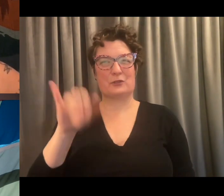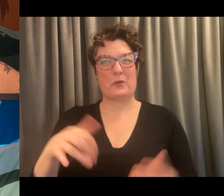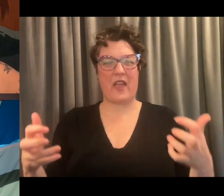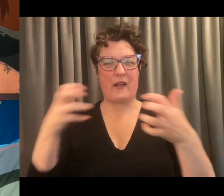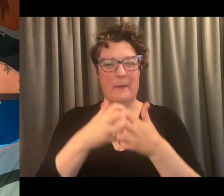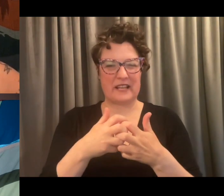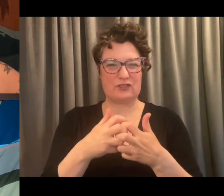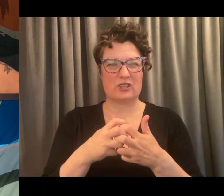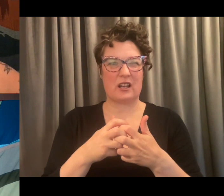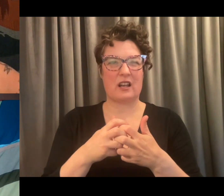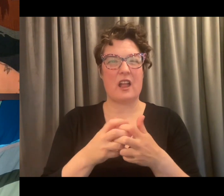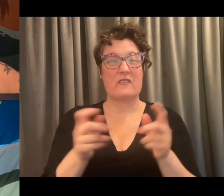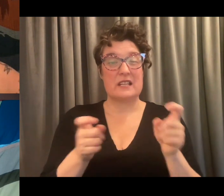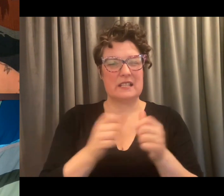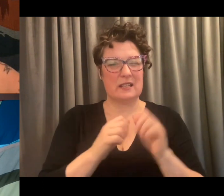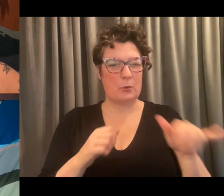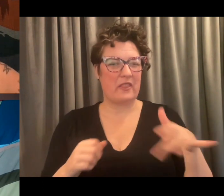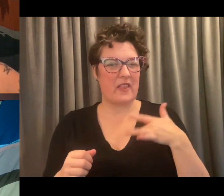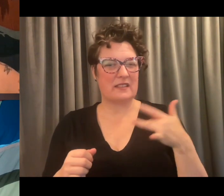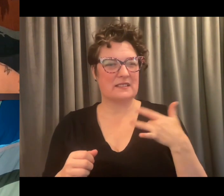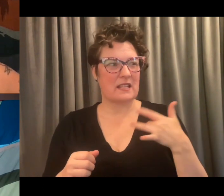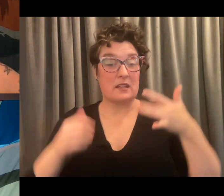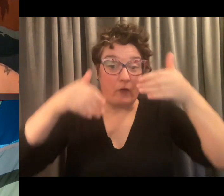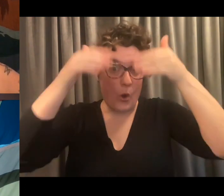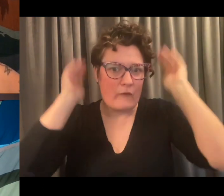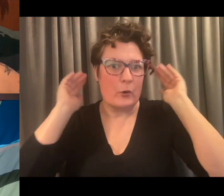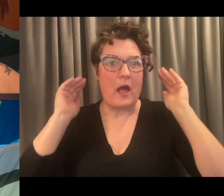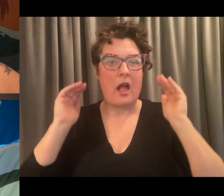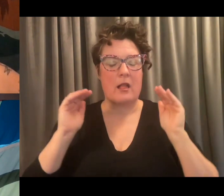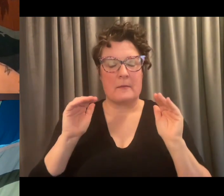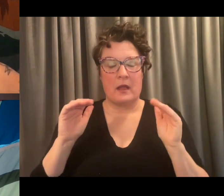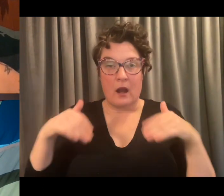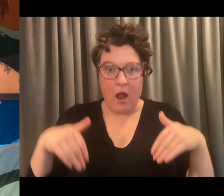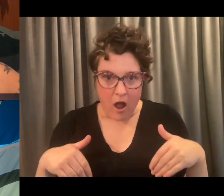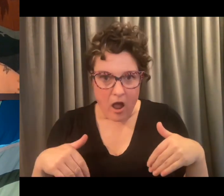that sense of like overwhelm and awe and mystery and like opening into the